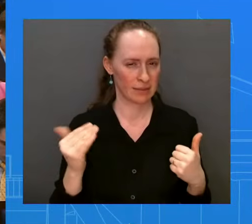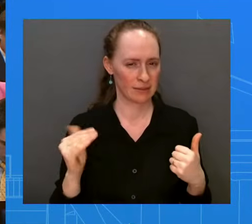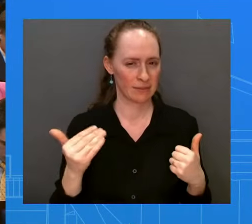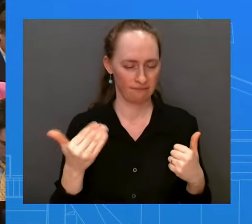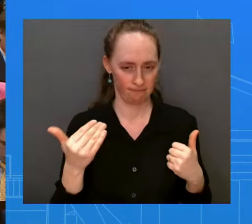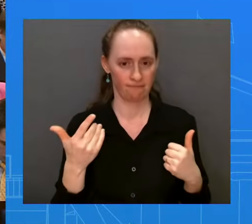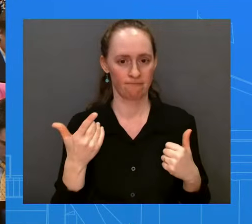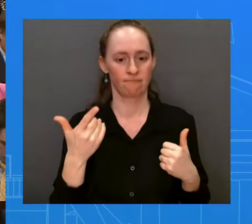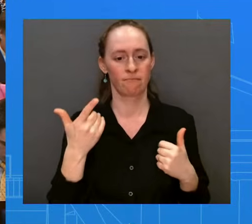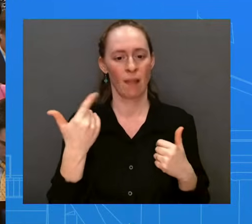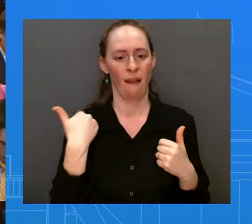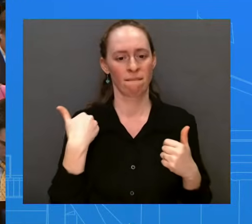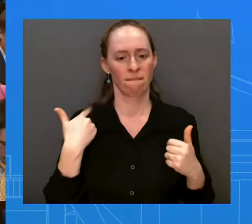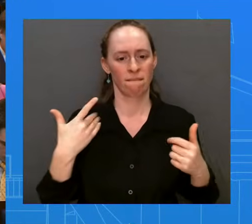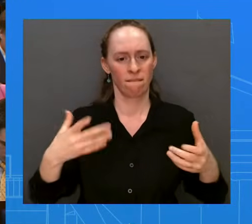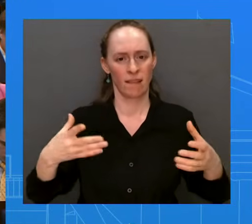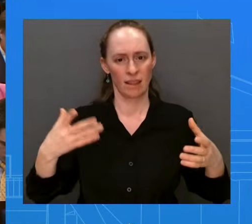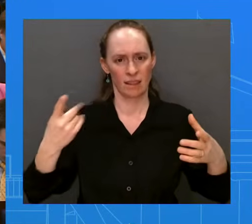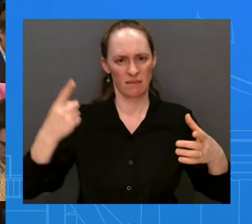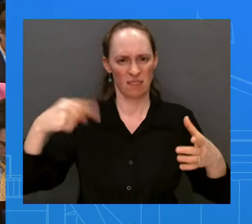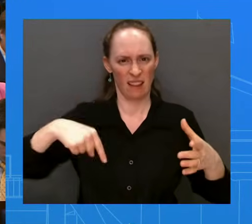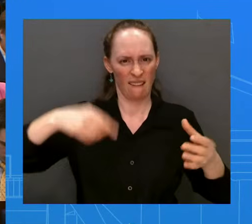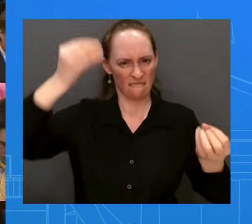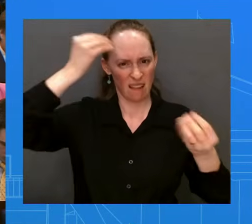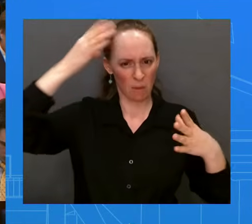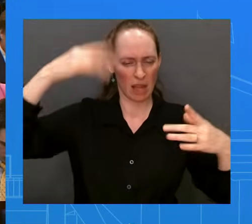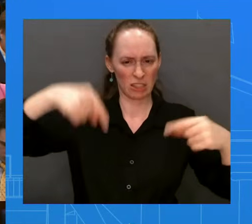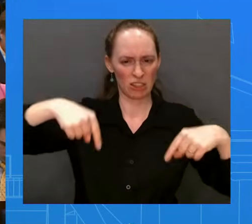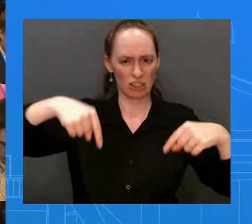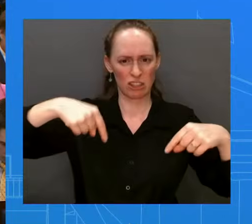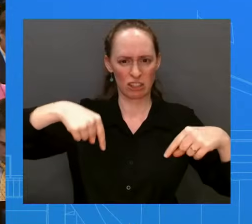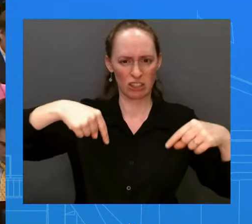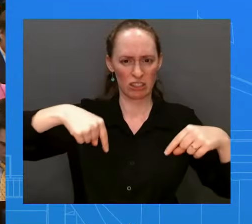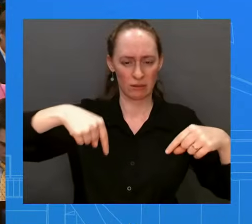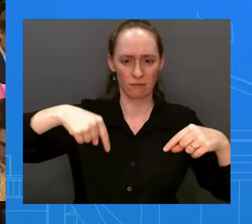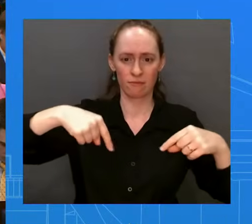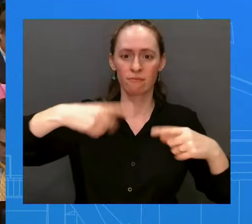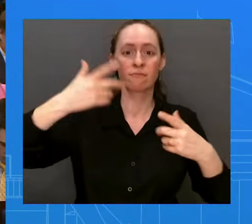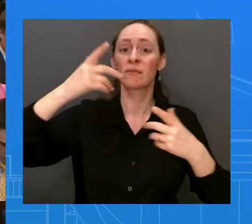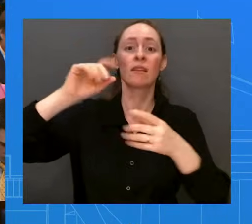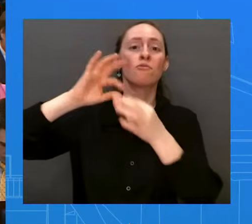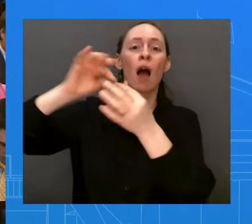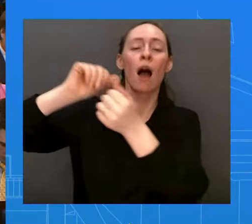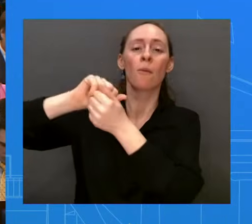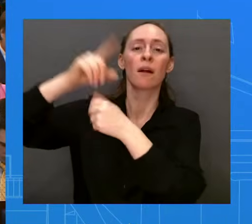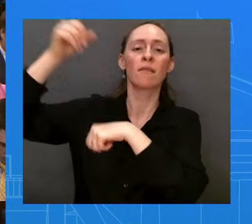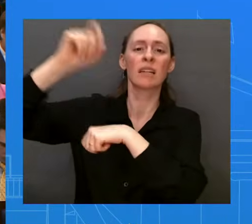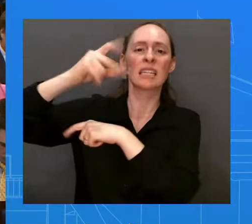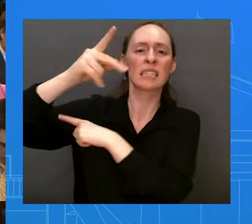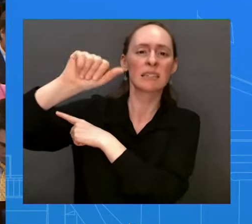Can you specify what -- I mean, what exactly it's getting from a balloon that they're not getting from orb- -- orbiting satellites